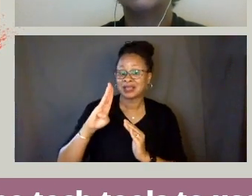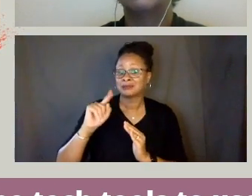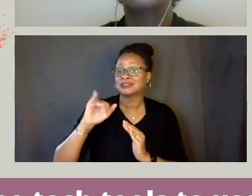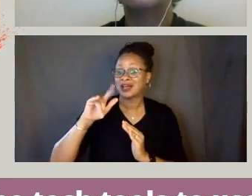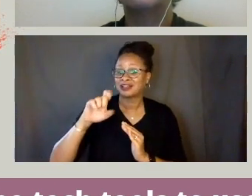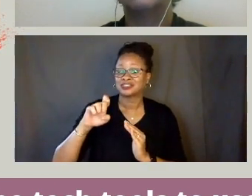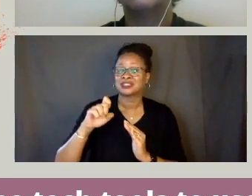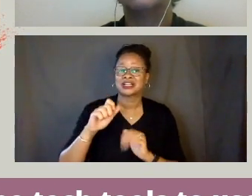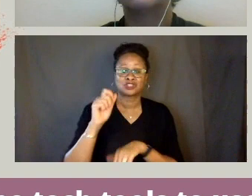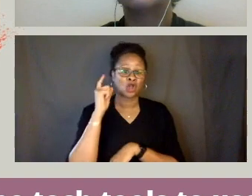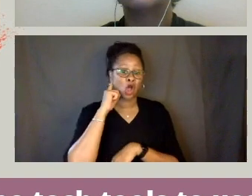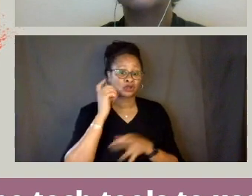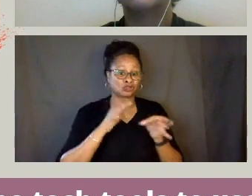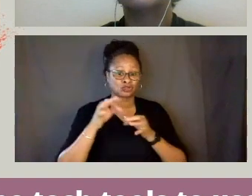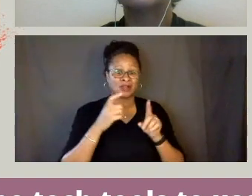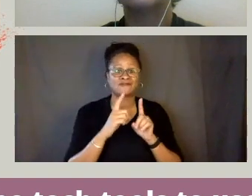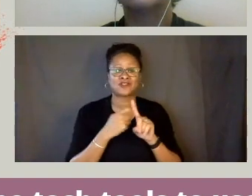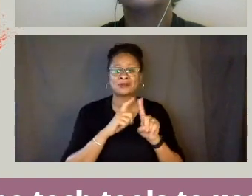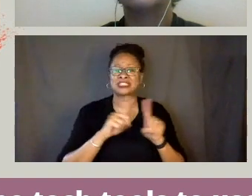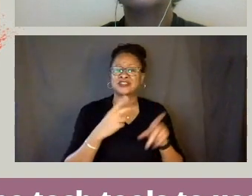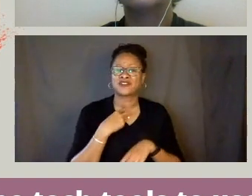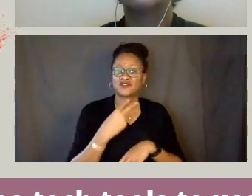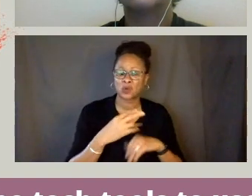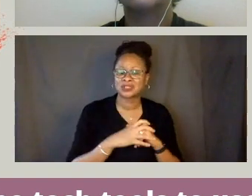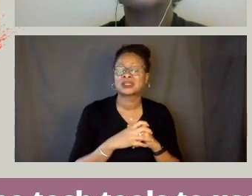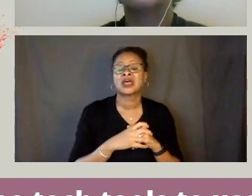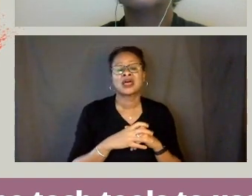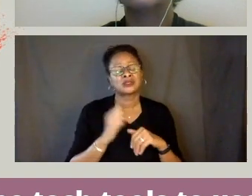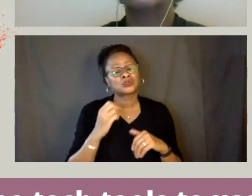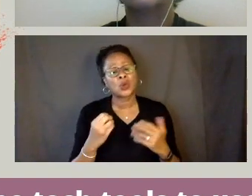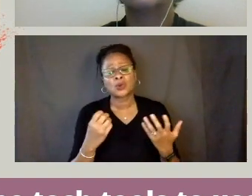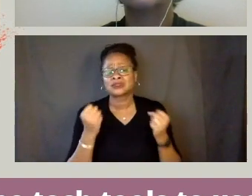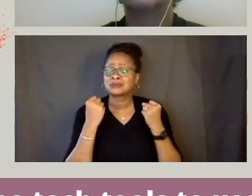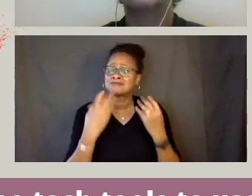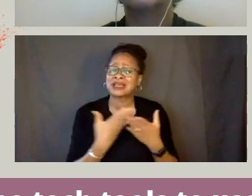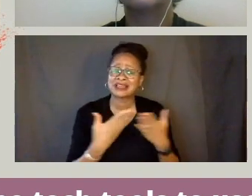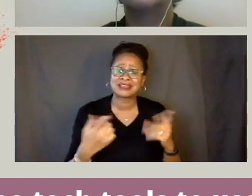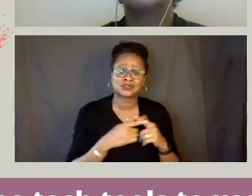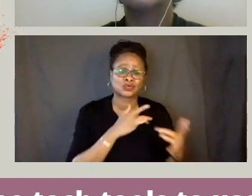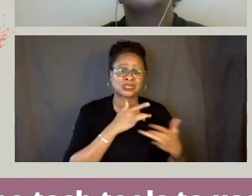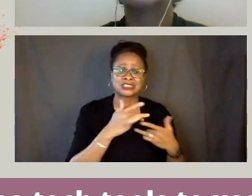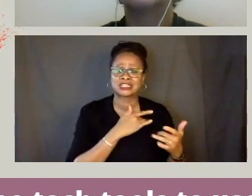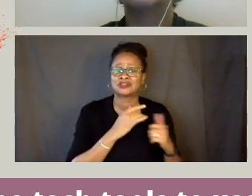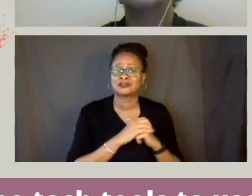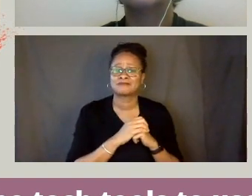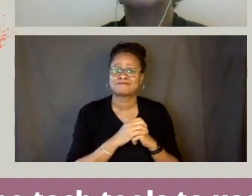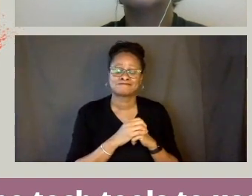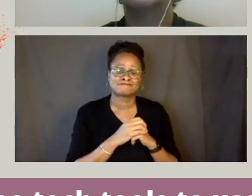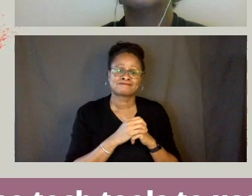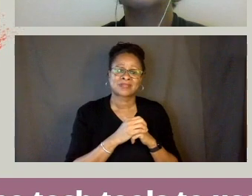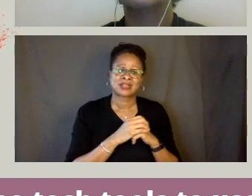and then remuneration from another voiceover, and so on and so forth. So there's many things to consider. And your SAP channels on your television are there.